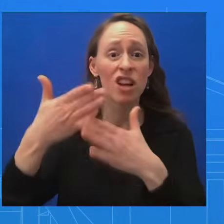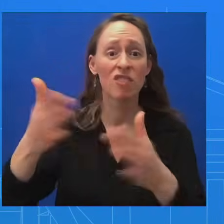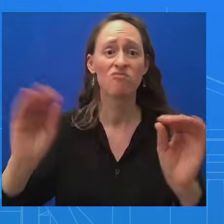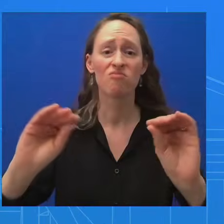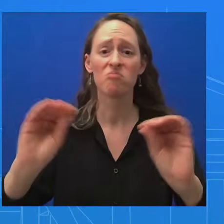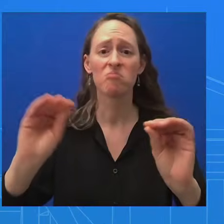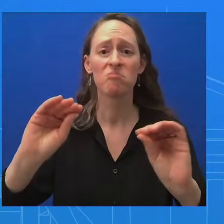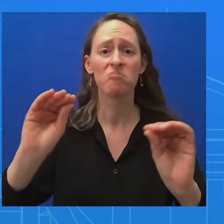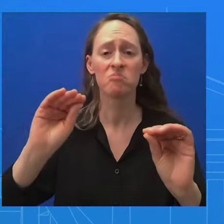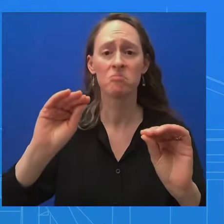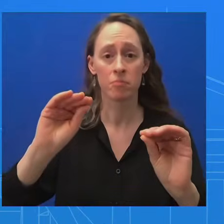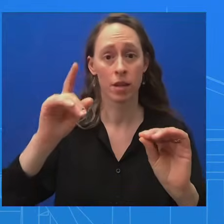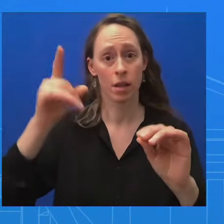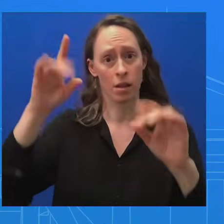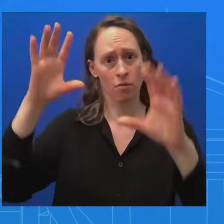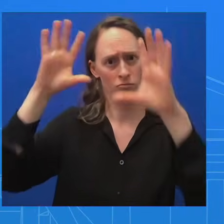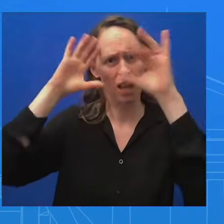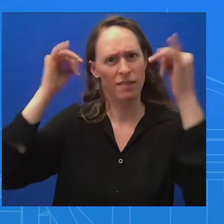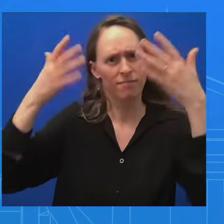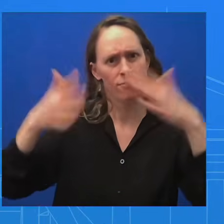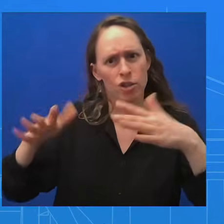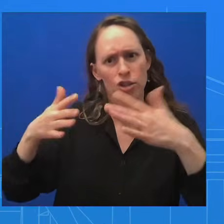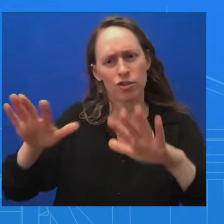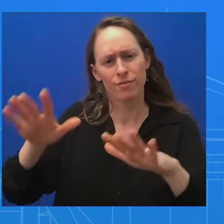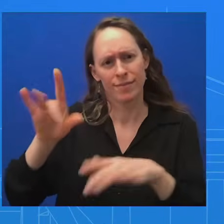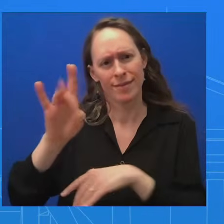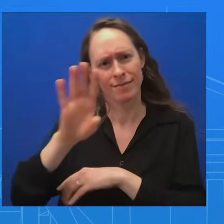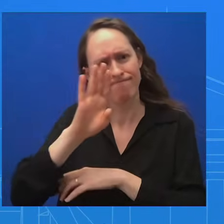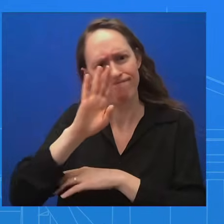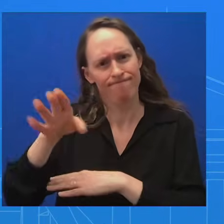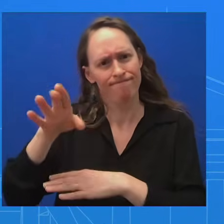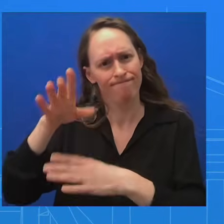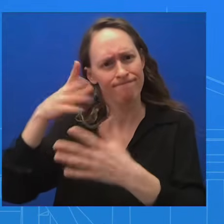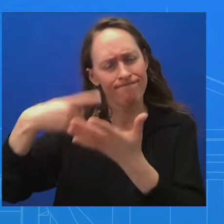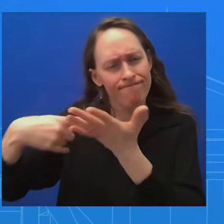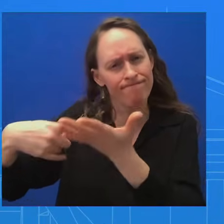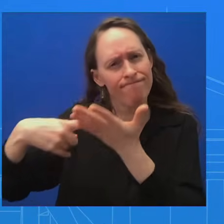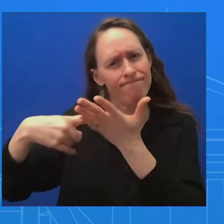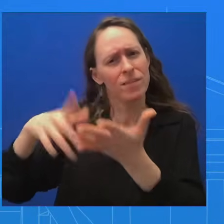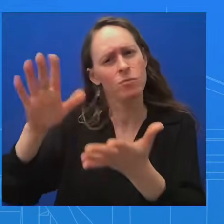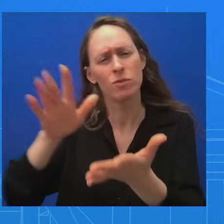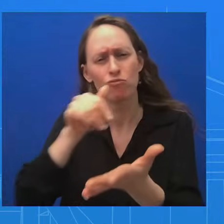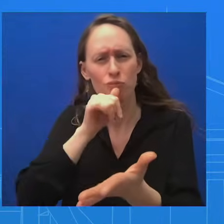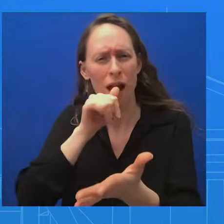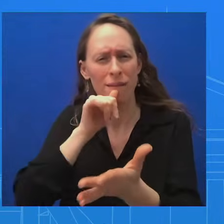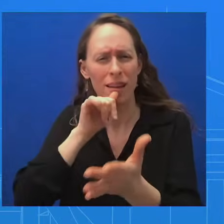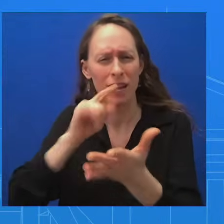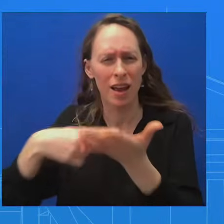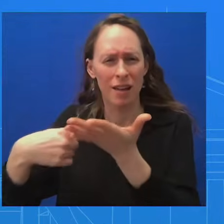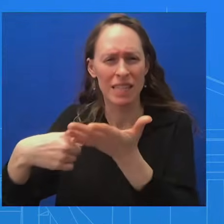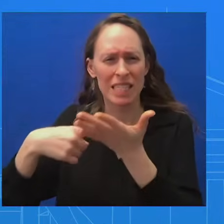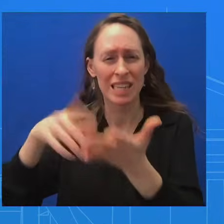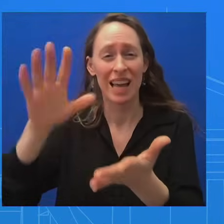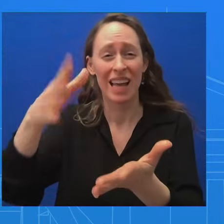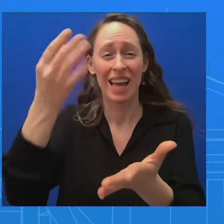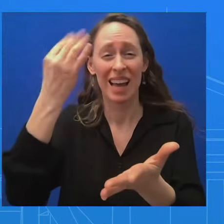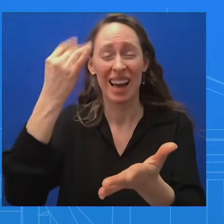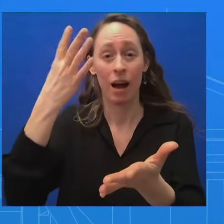Those were private conversations. We try not to read -- read out specifically what was discussed. But obviously, the President and his team